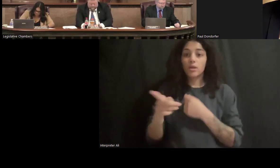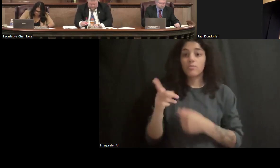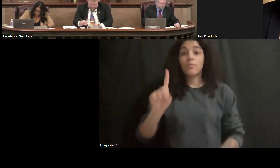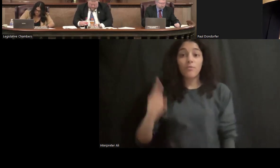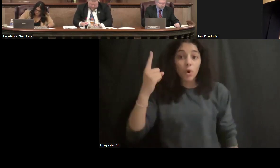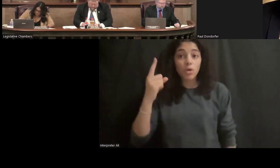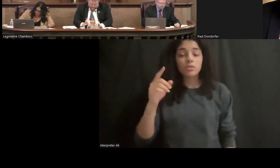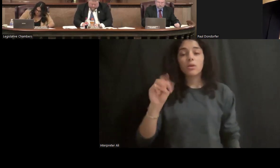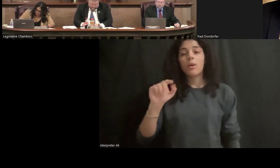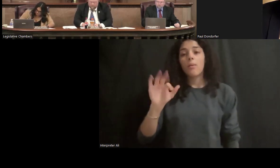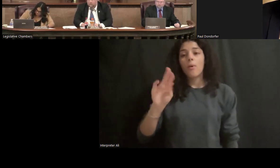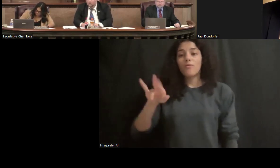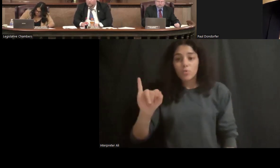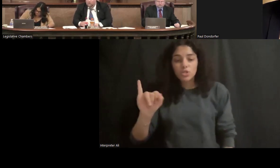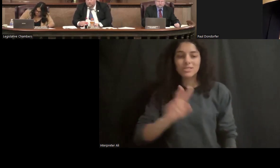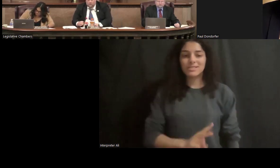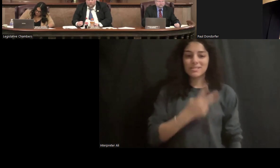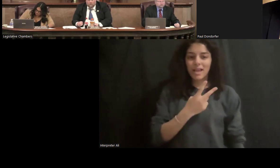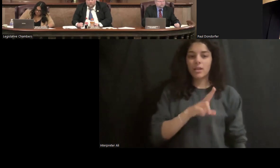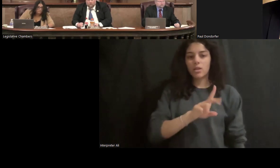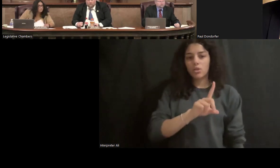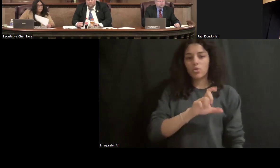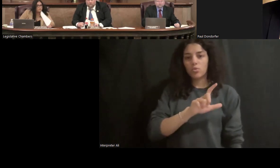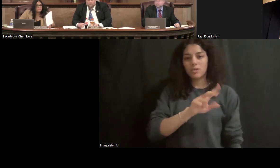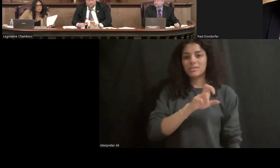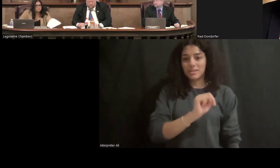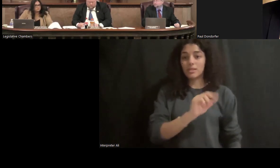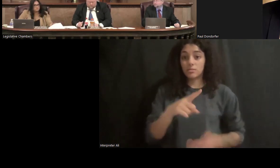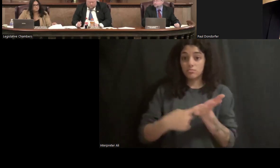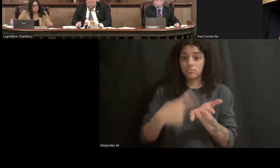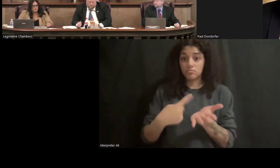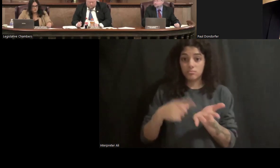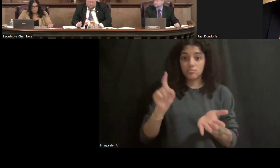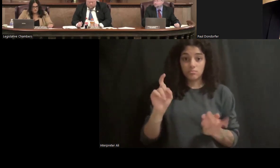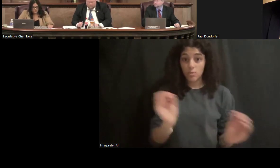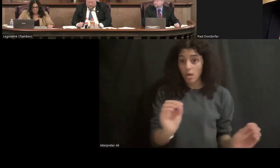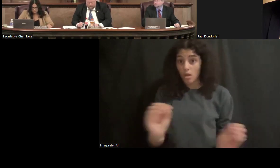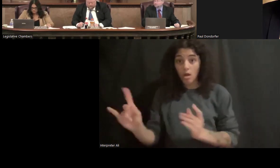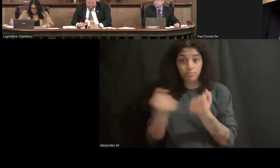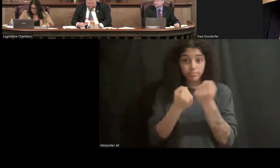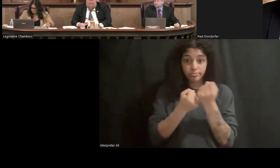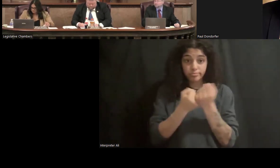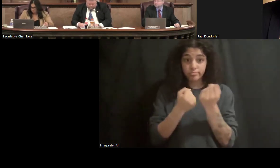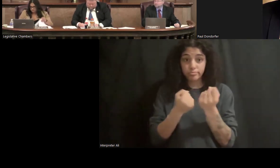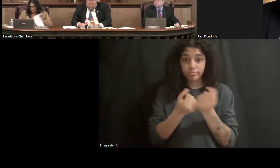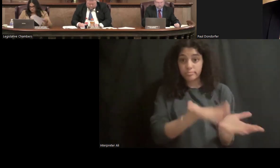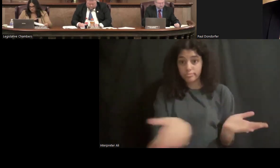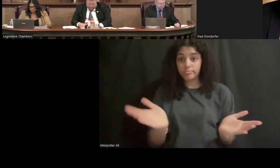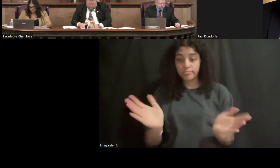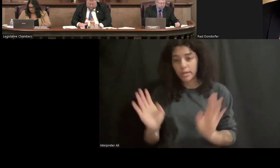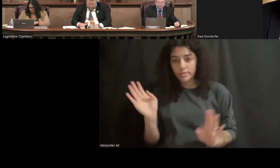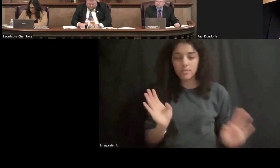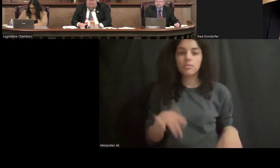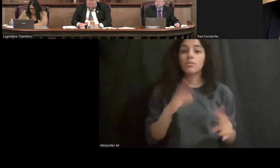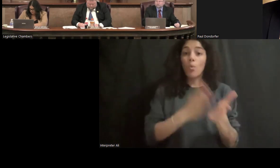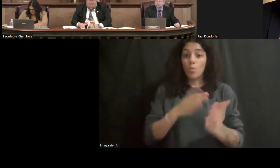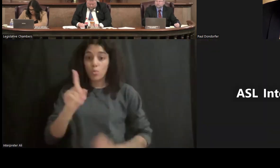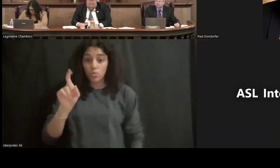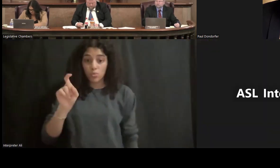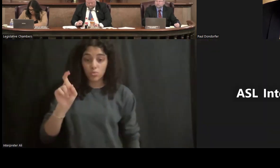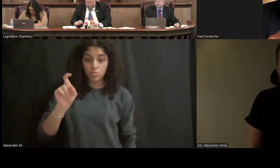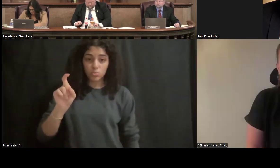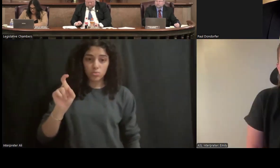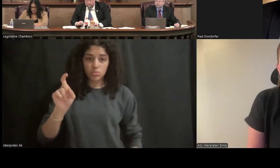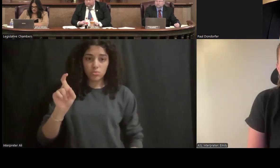by legislator Udelen Is there any discussion Seeing none all in favor I Any opposed Item